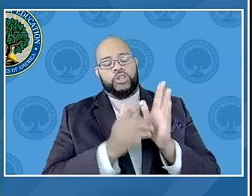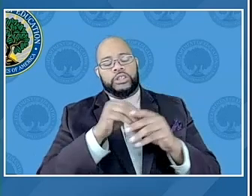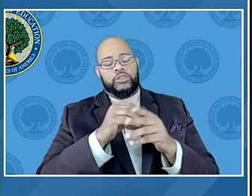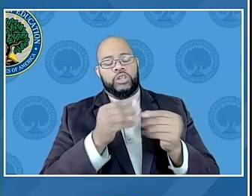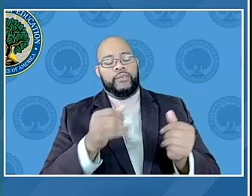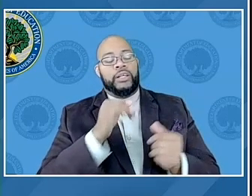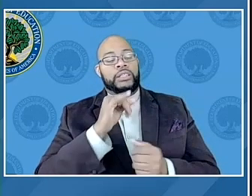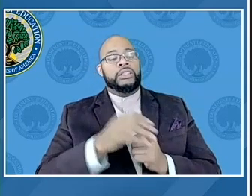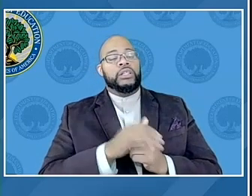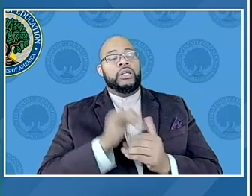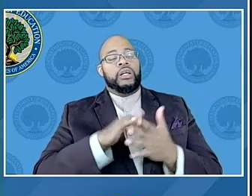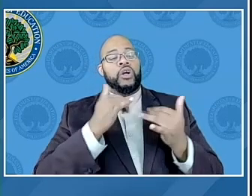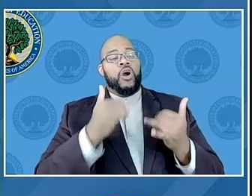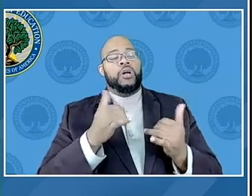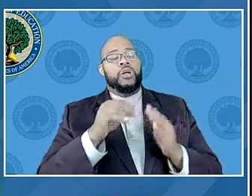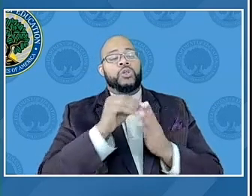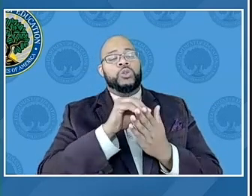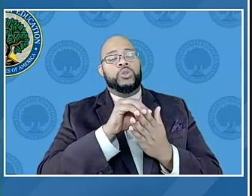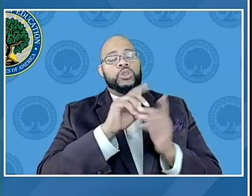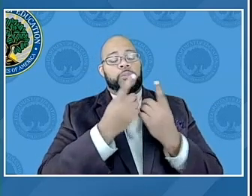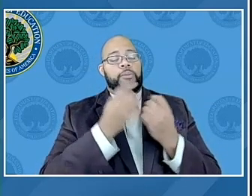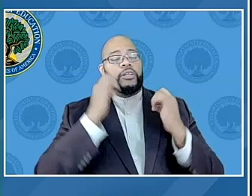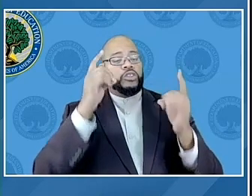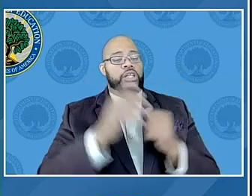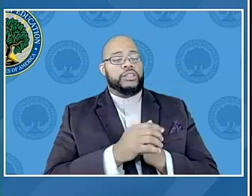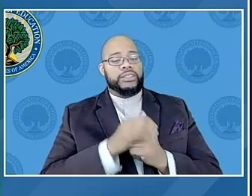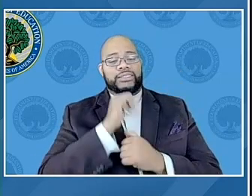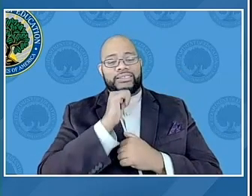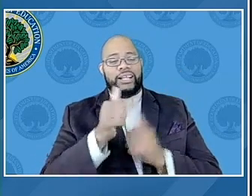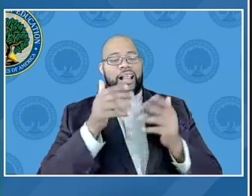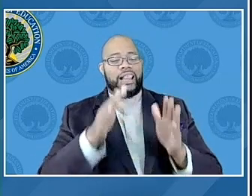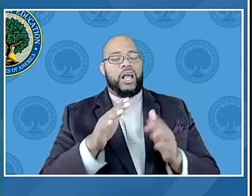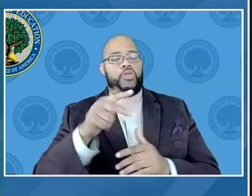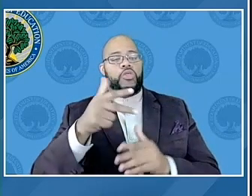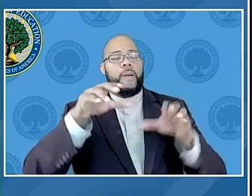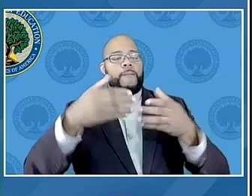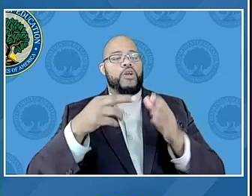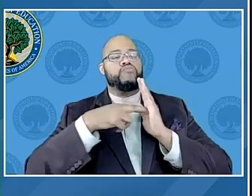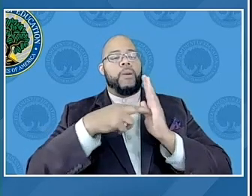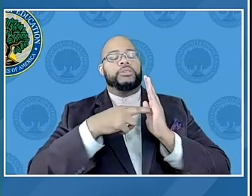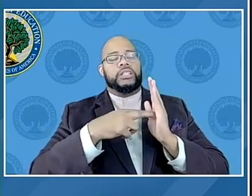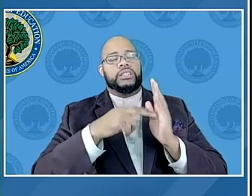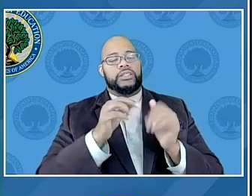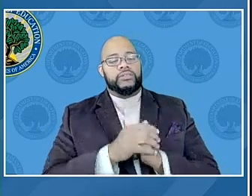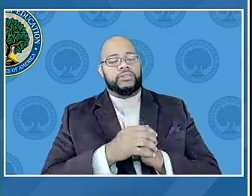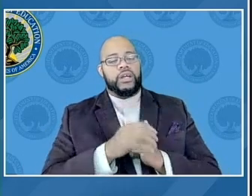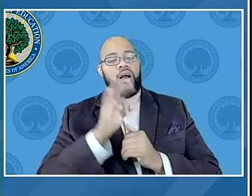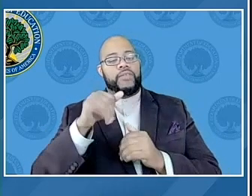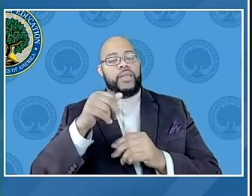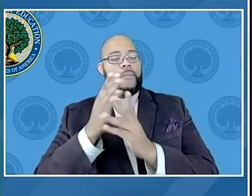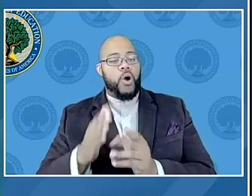currently, the Department of Education does not allow third party representatives of those borrowers, again specifically